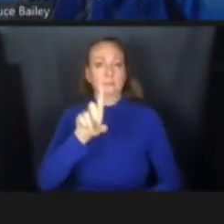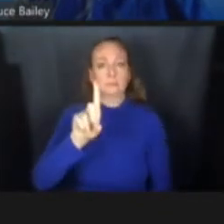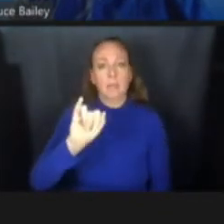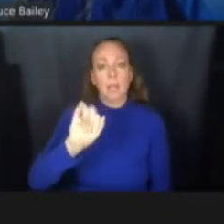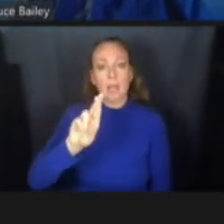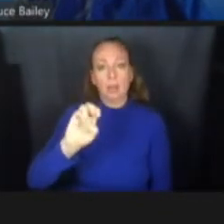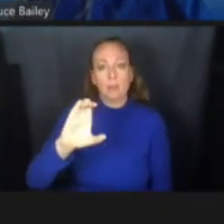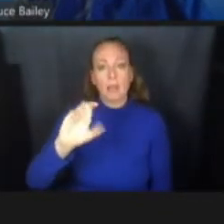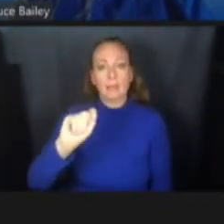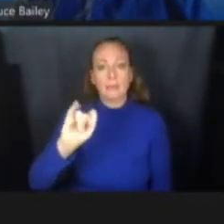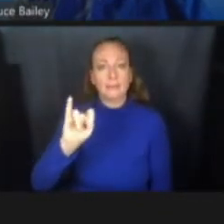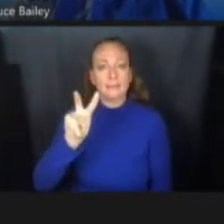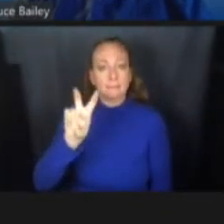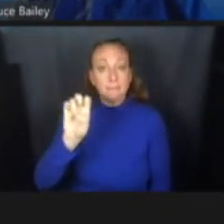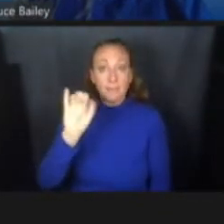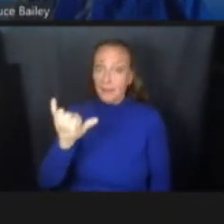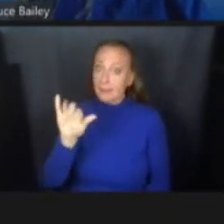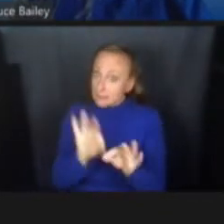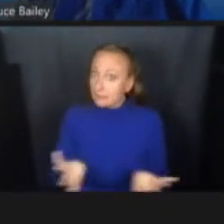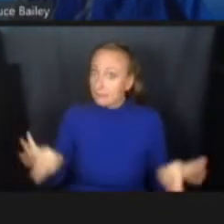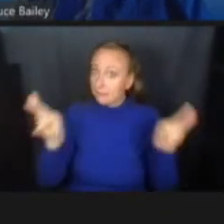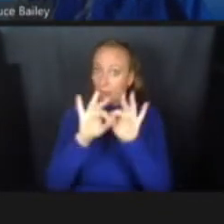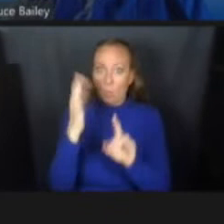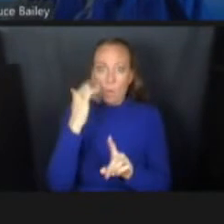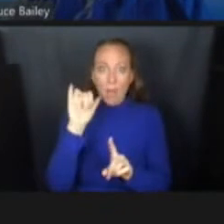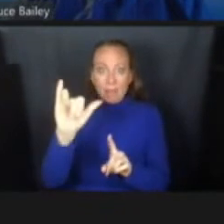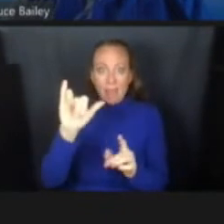because this is now a piece of legislation,